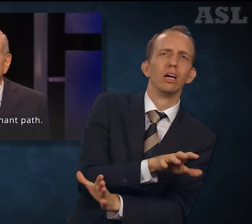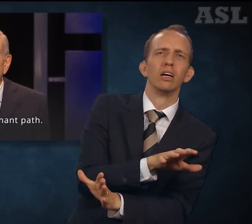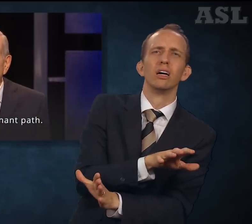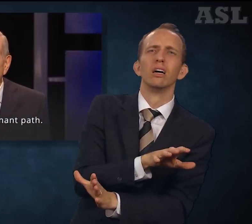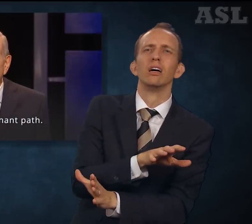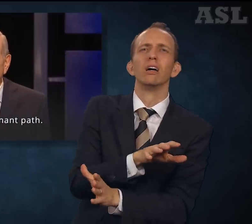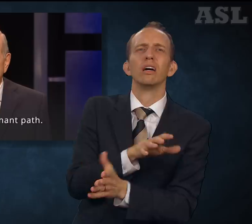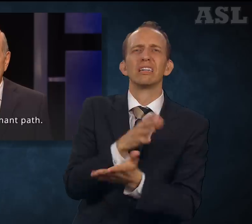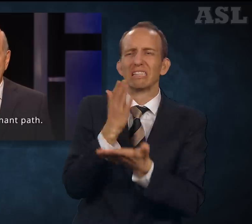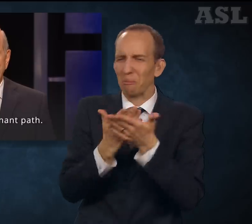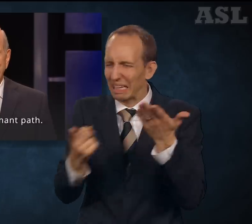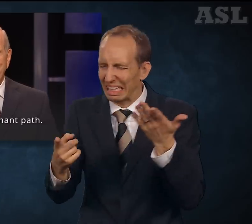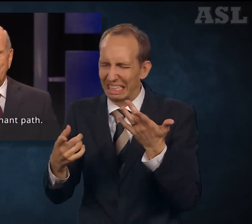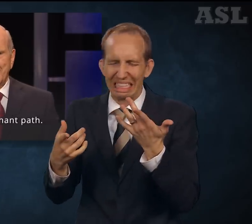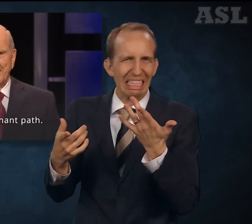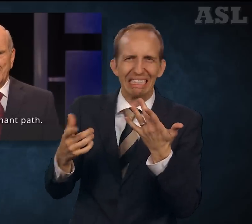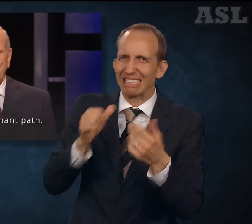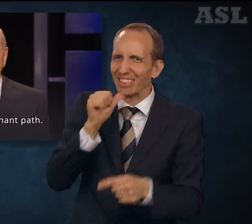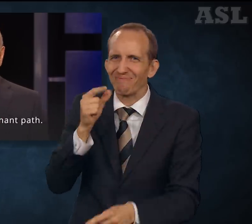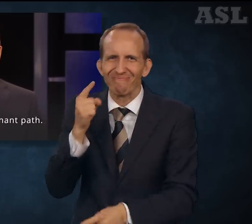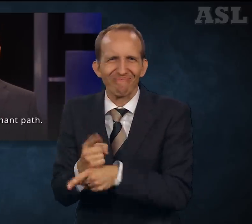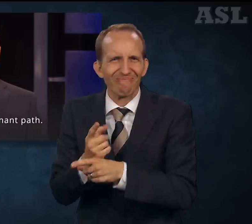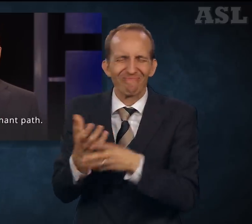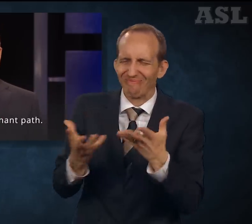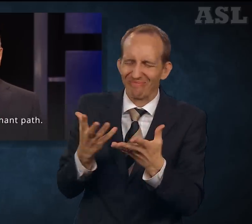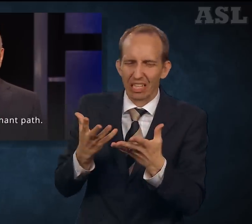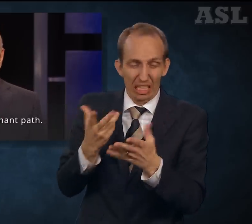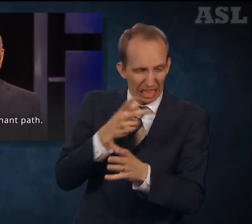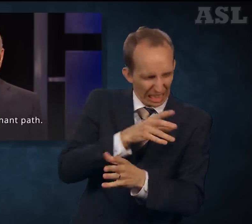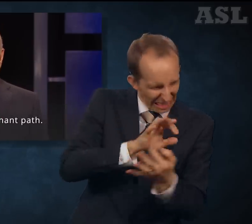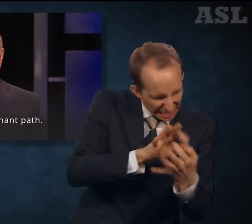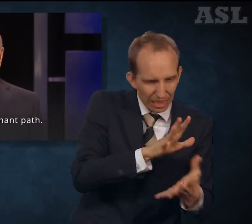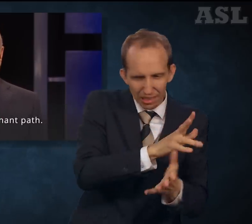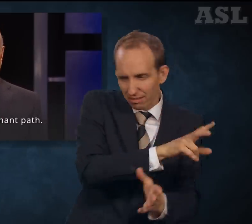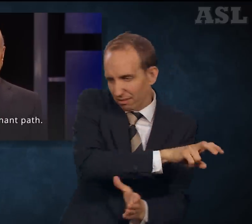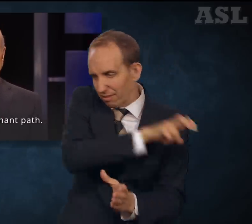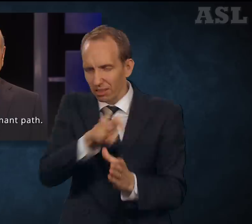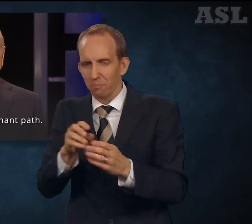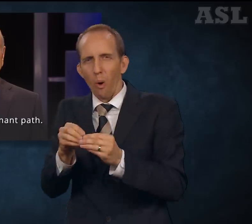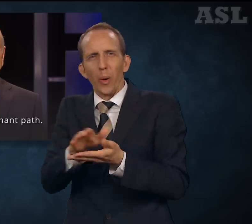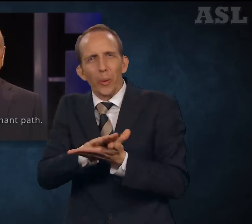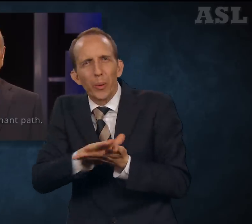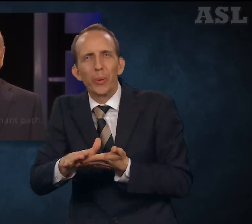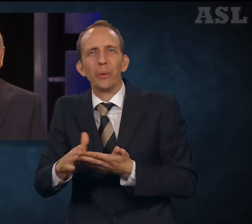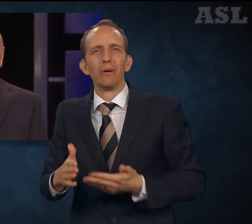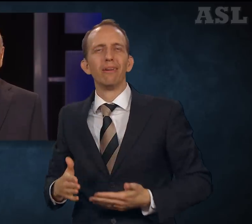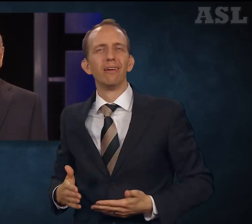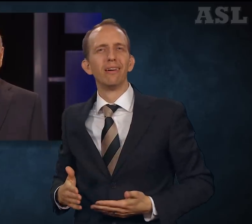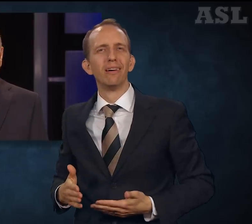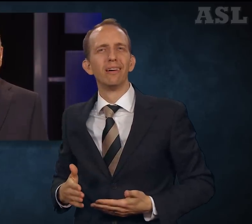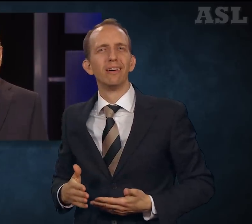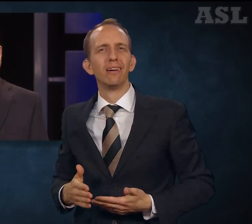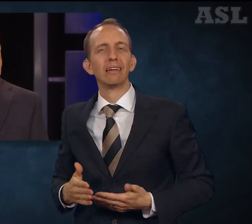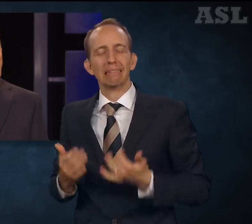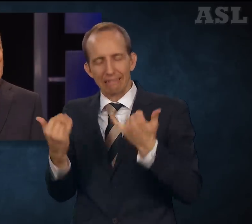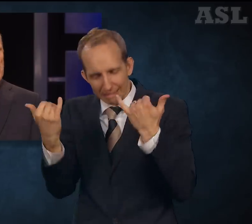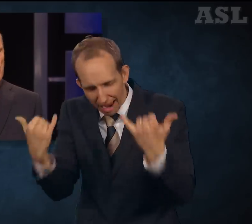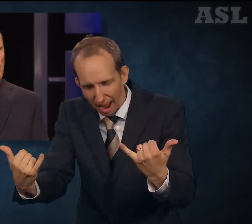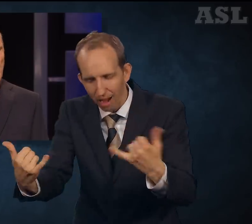YOUR MIND AND HEART BE MORE